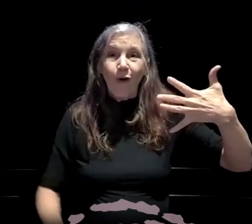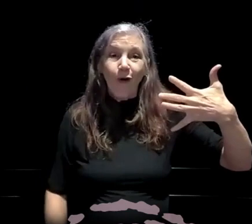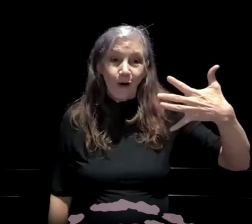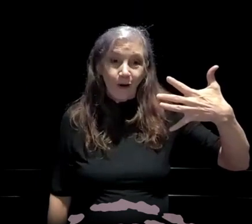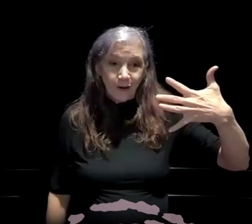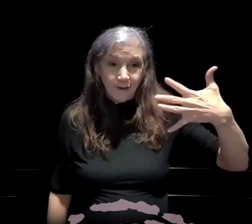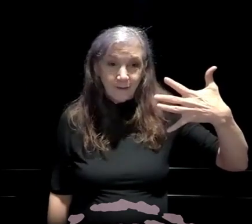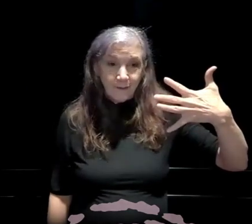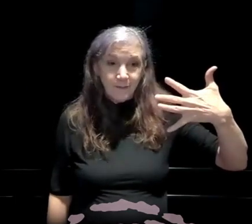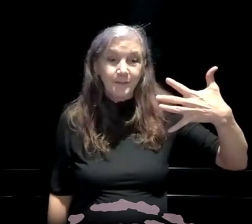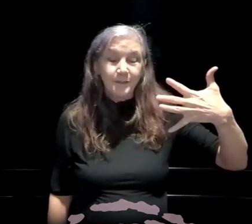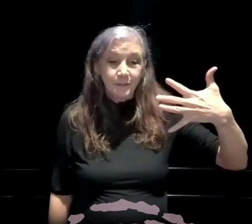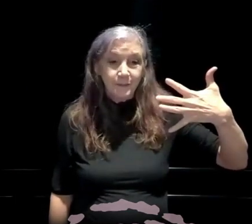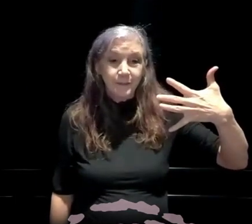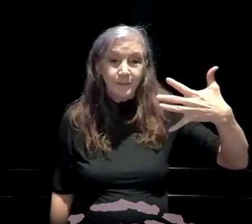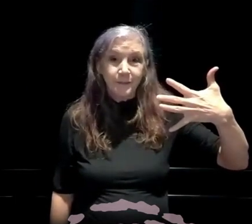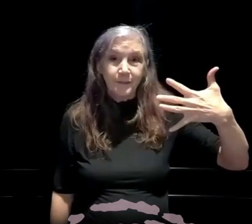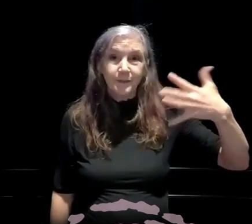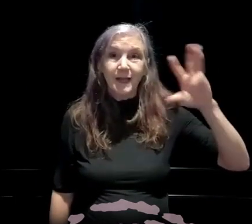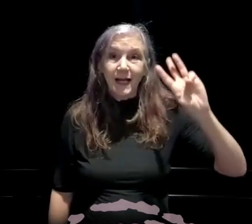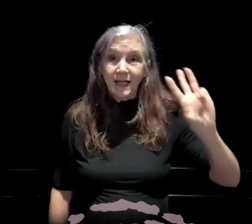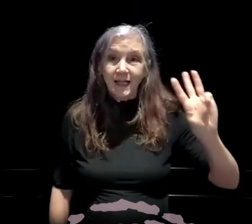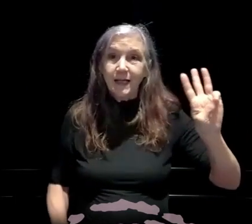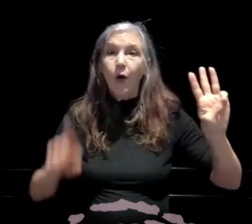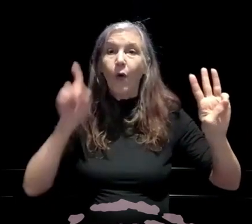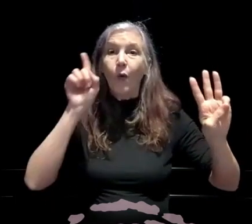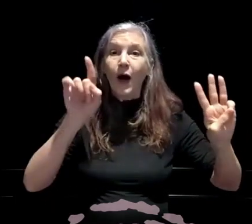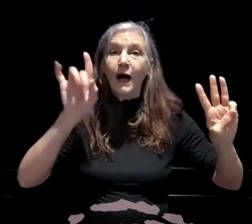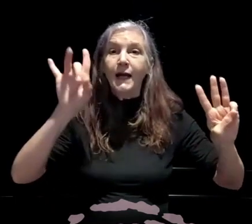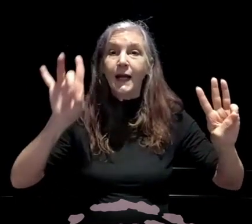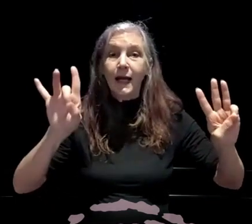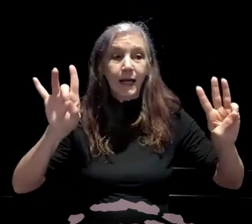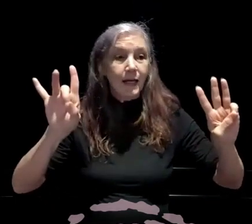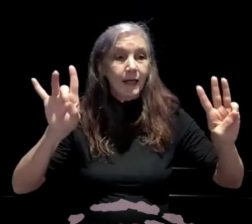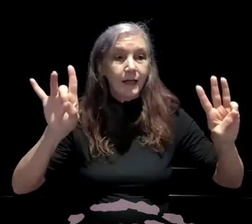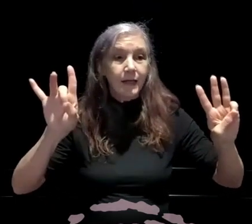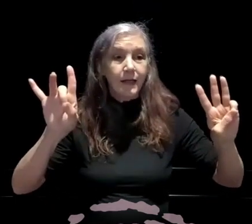4 for $500. Thank you. Number one. Sorry, scratch that.